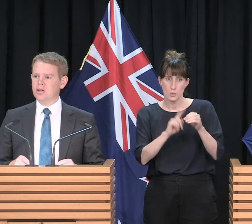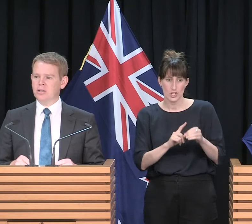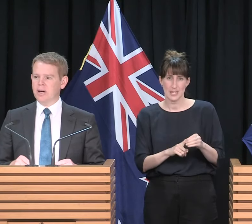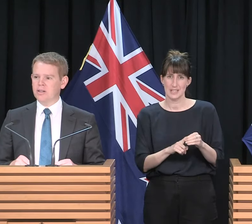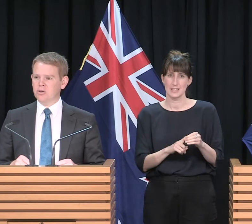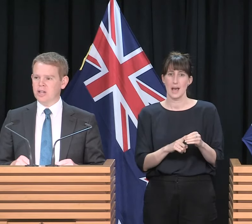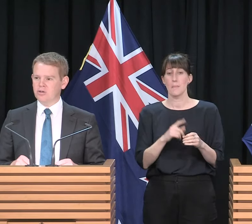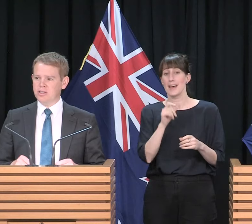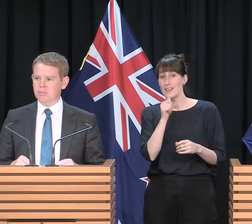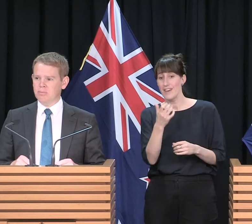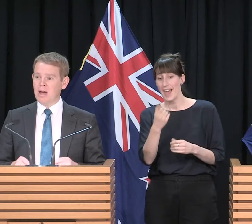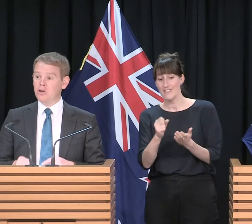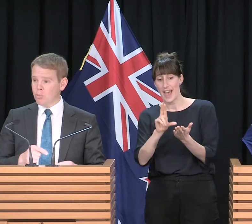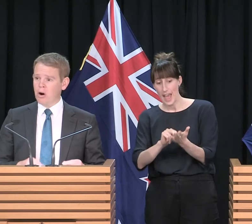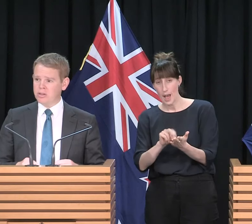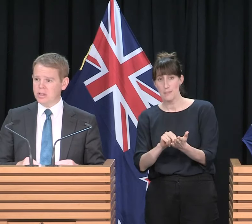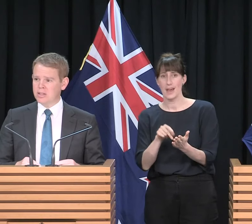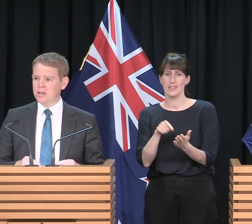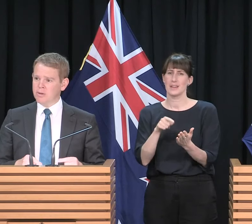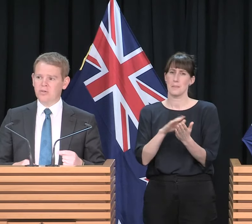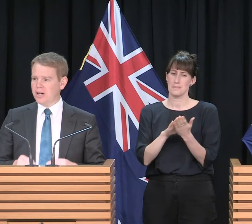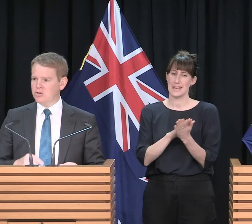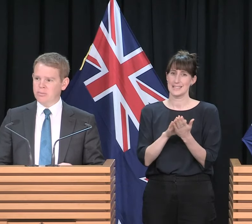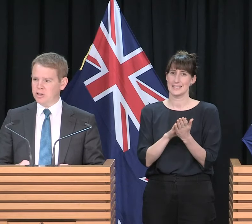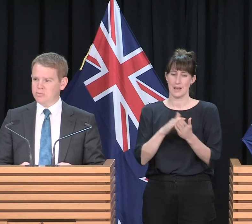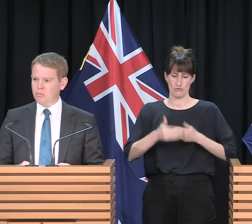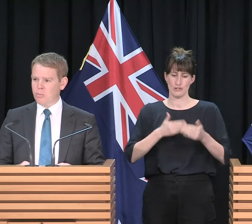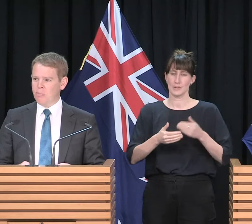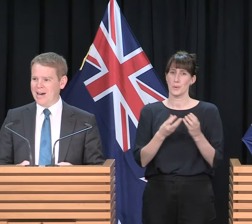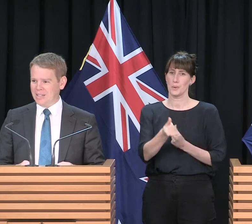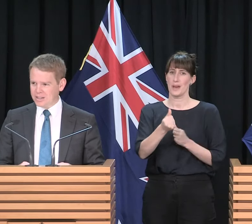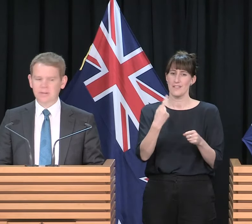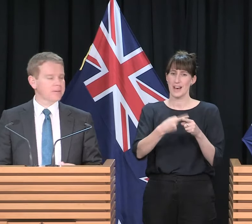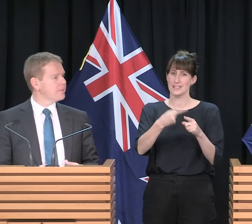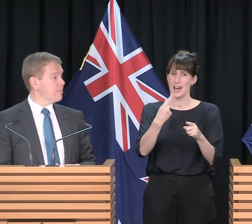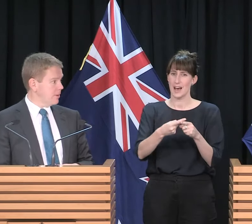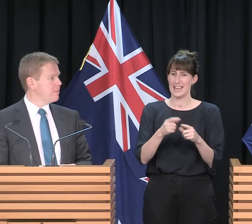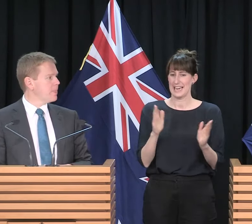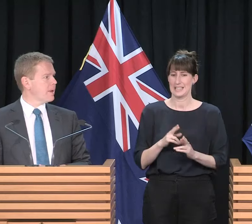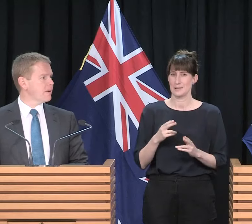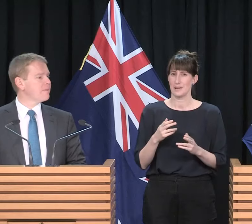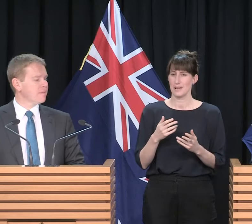compatible with our contact-tracing system and, importantly, if the public